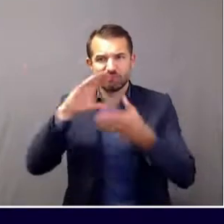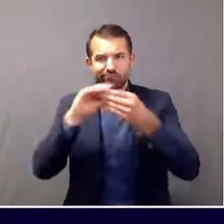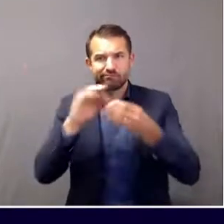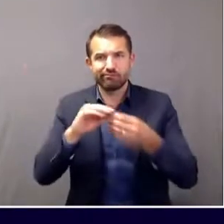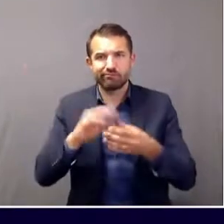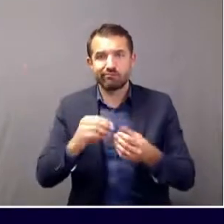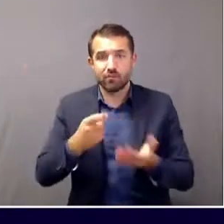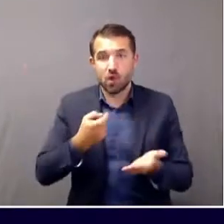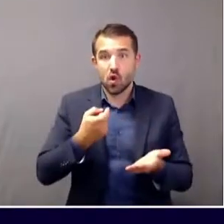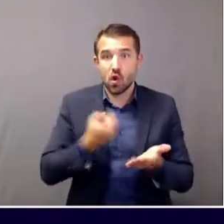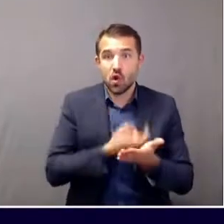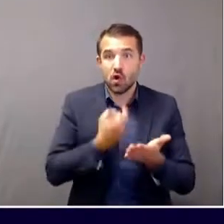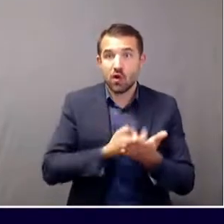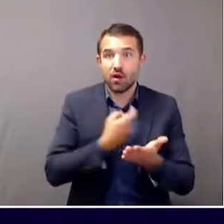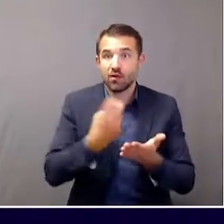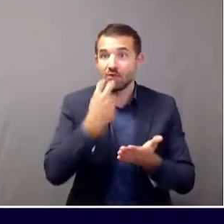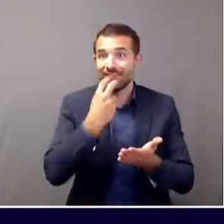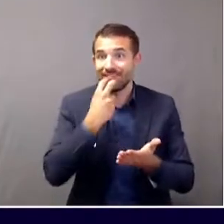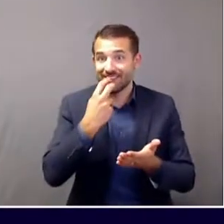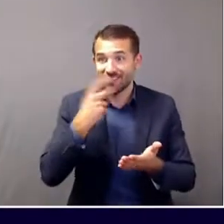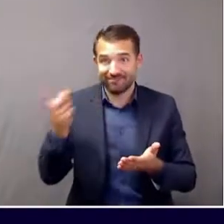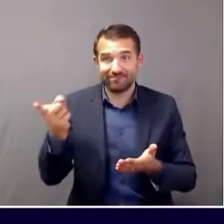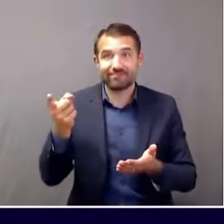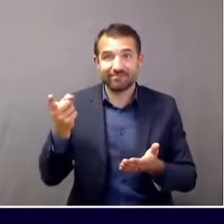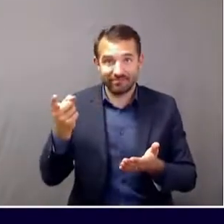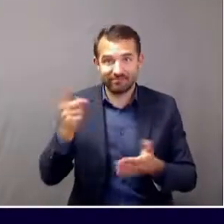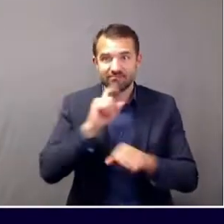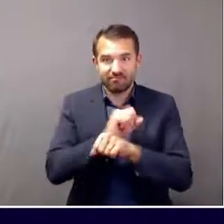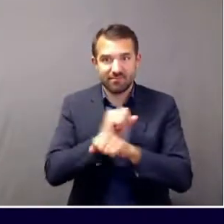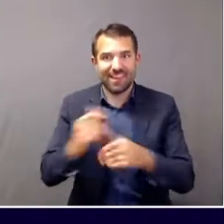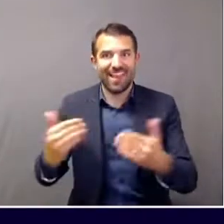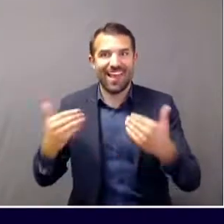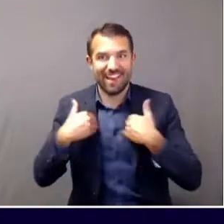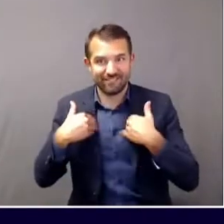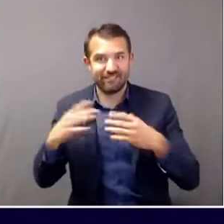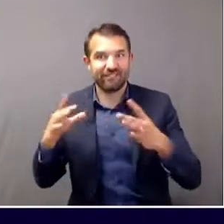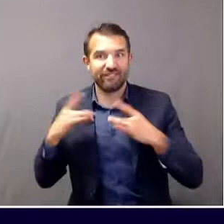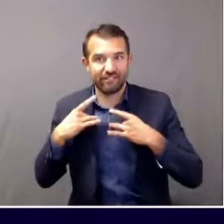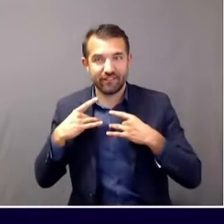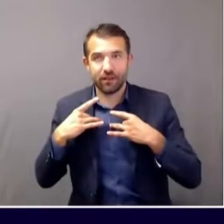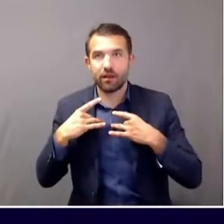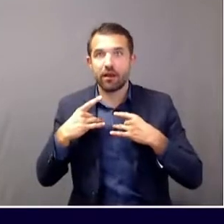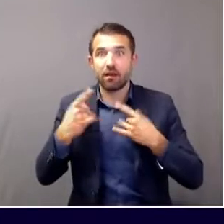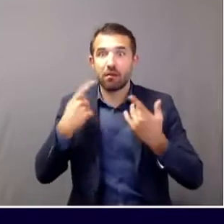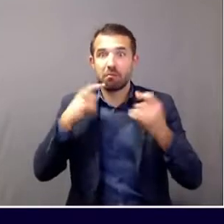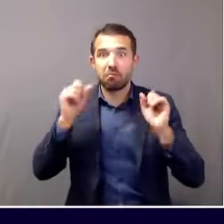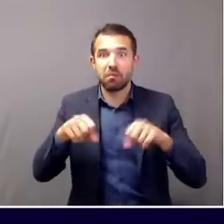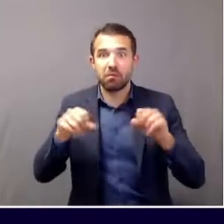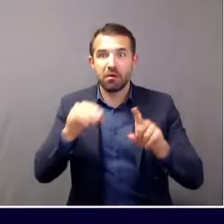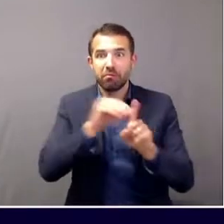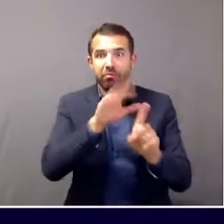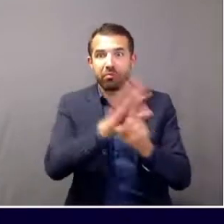that